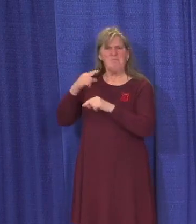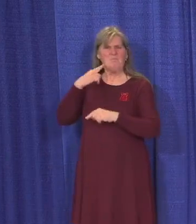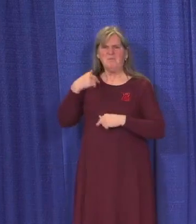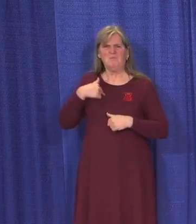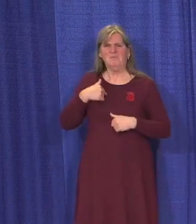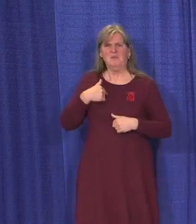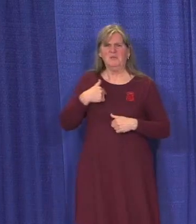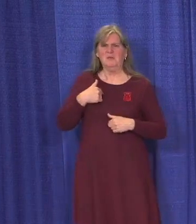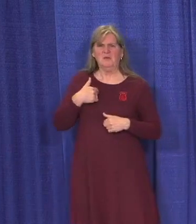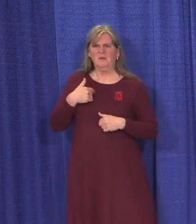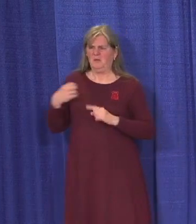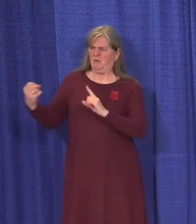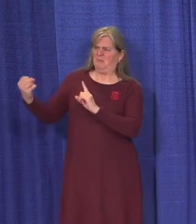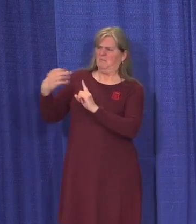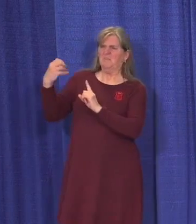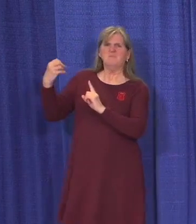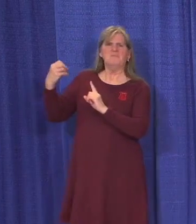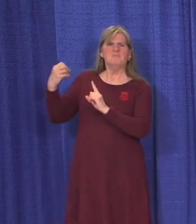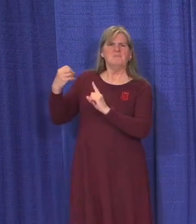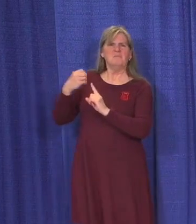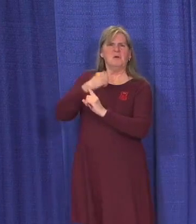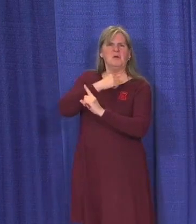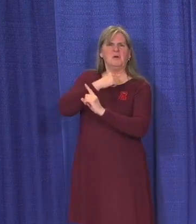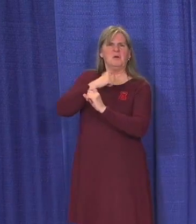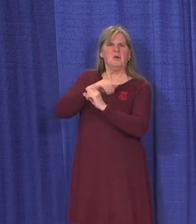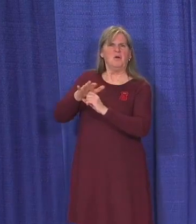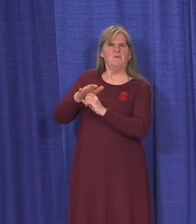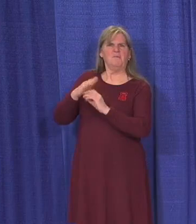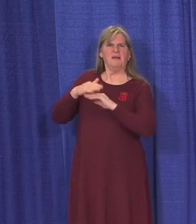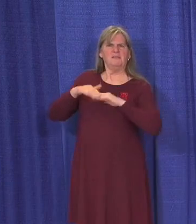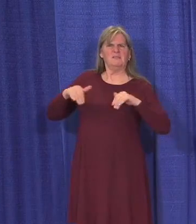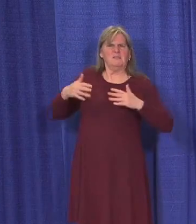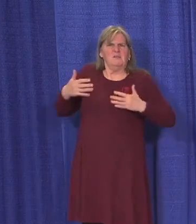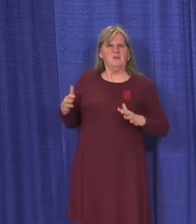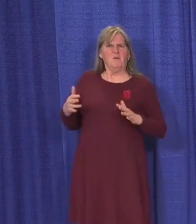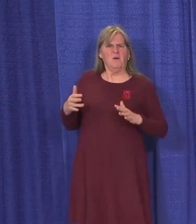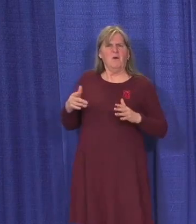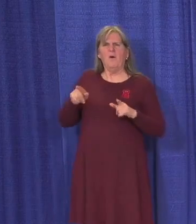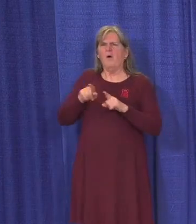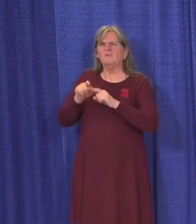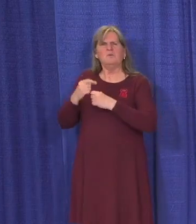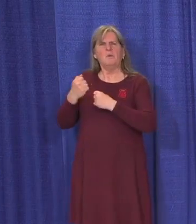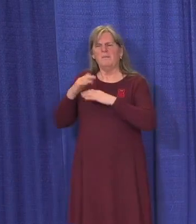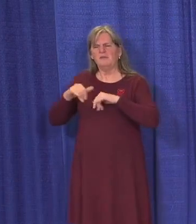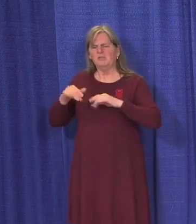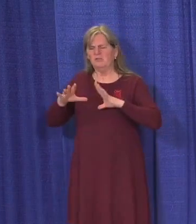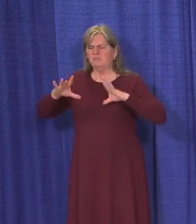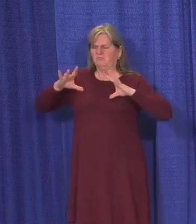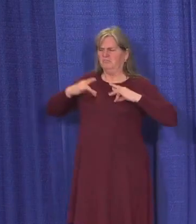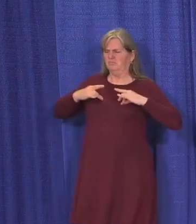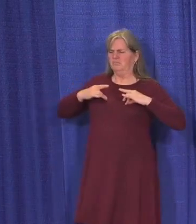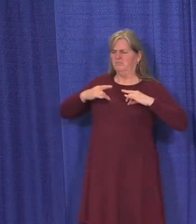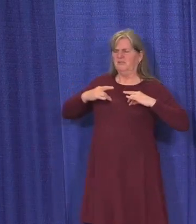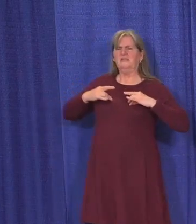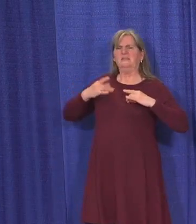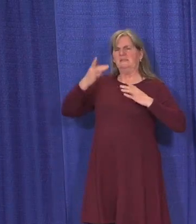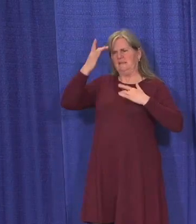I'm not sure I'd be travelling even if we were welcome in other parts of Canada, I would not